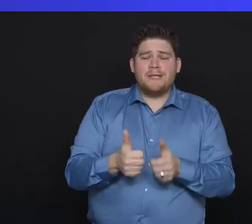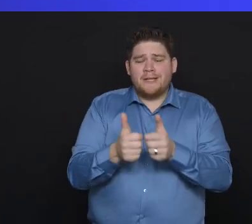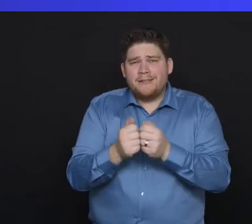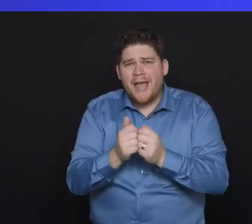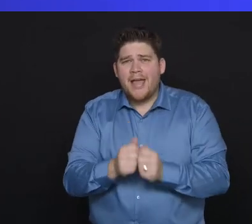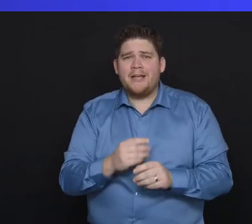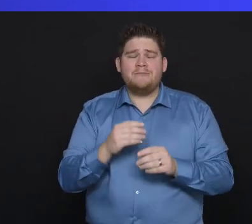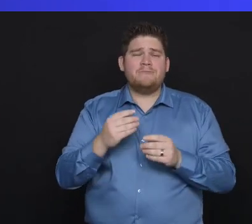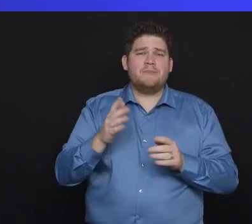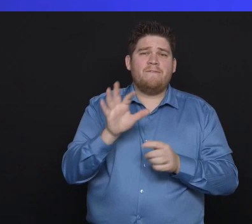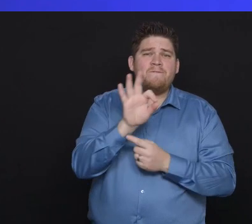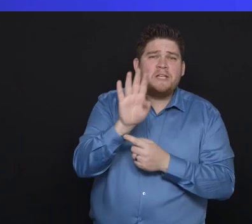Next question.